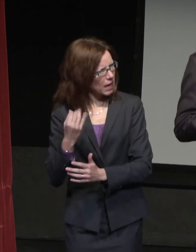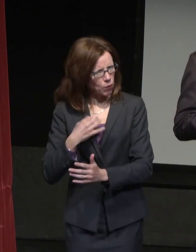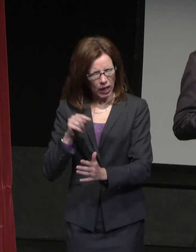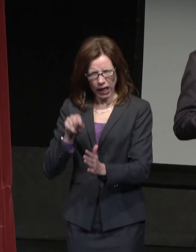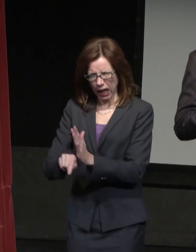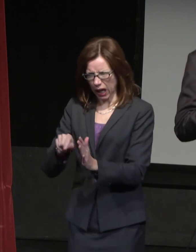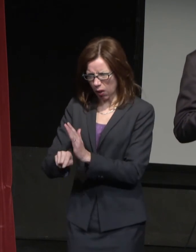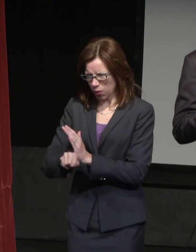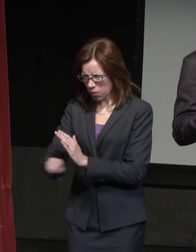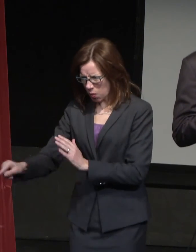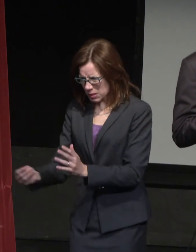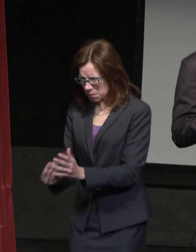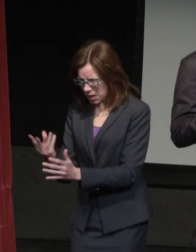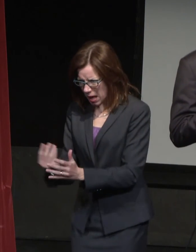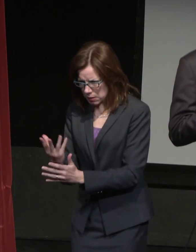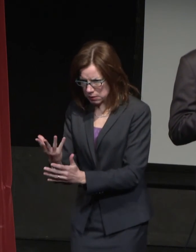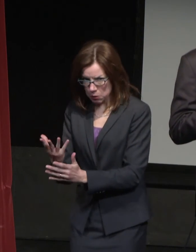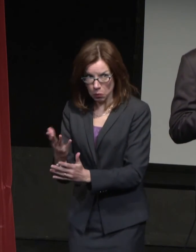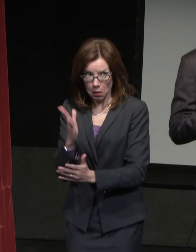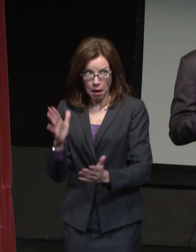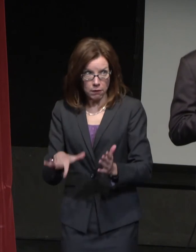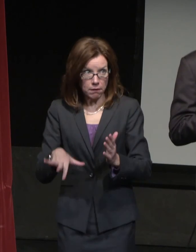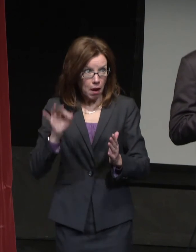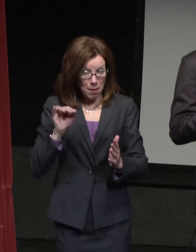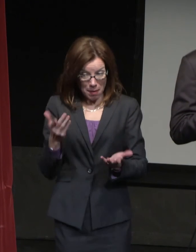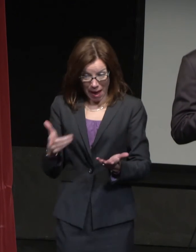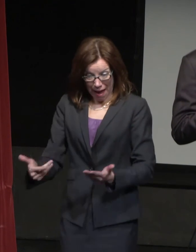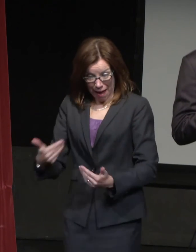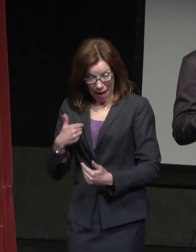were not even going to find the cure for cancers in these forests anymore because they'll be gone.